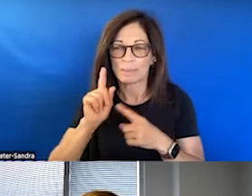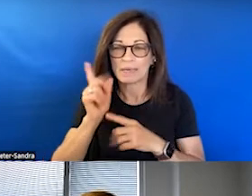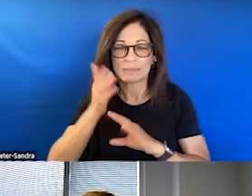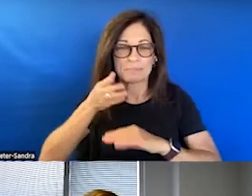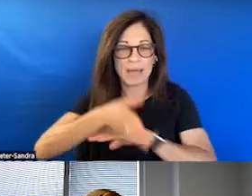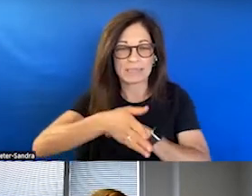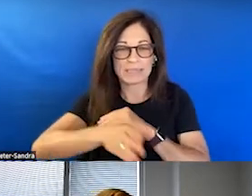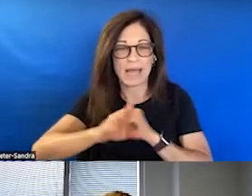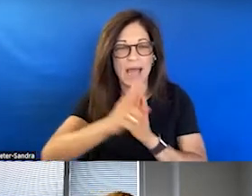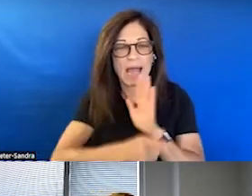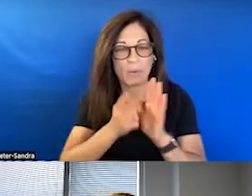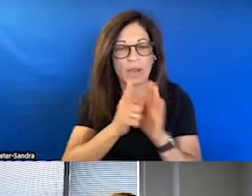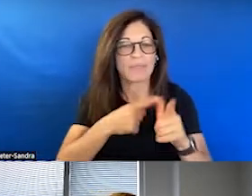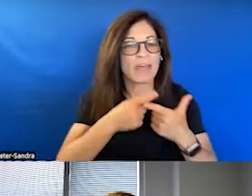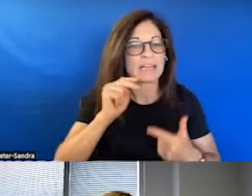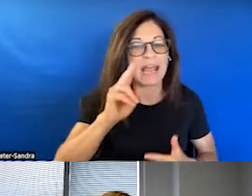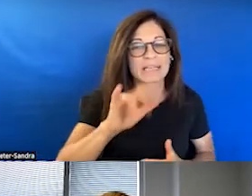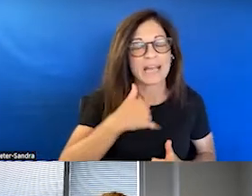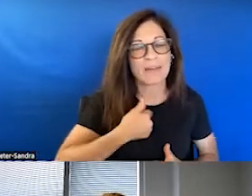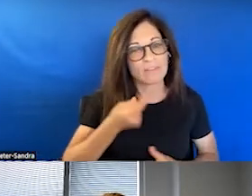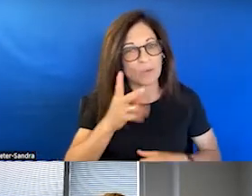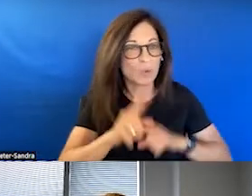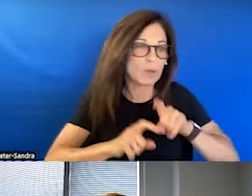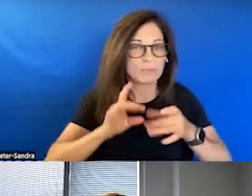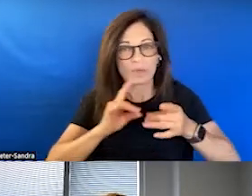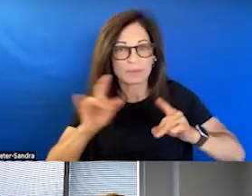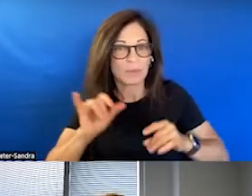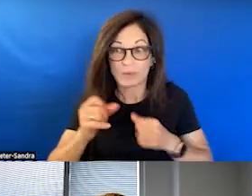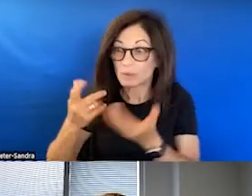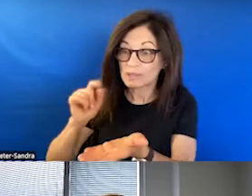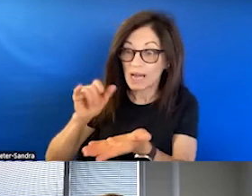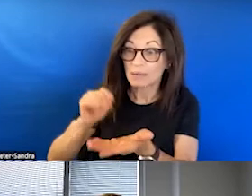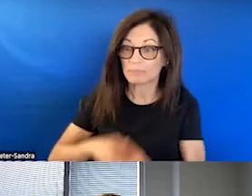A COUPLE QUESTIONS AND COMMENTS AS WELL. TOM? >> THANK YOU, LINDSEY. GREAT TO SEE YOU. LAST